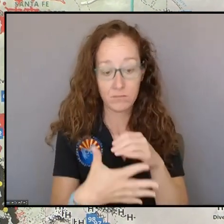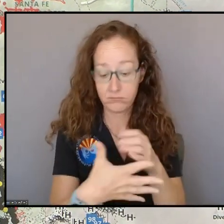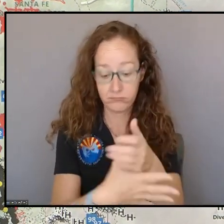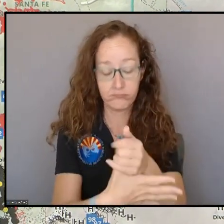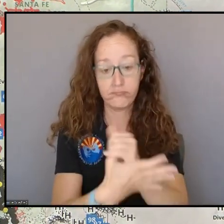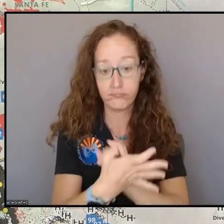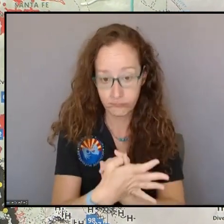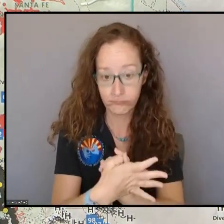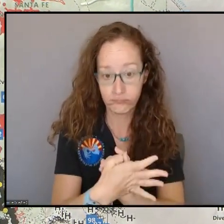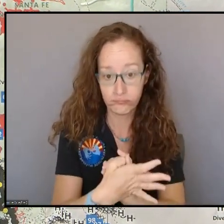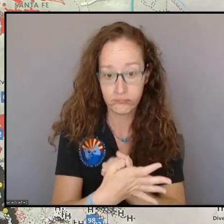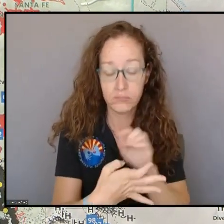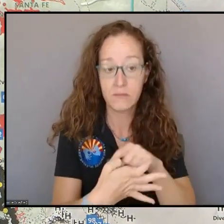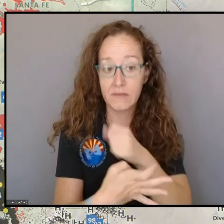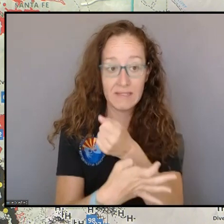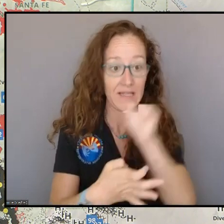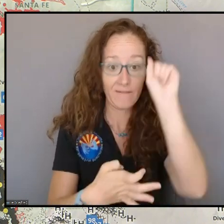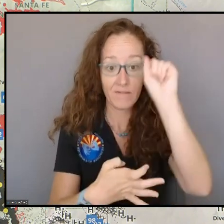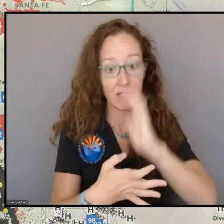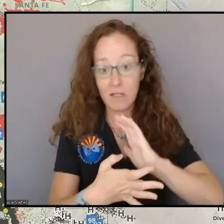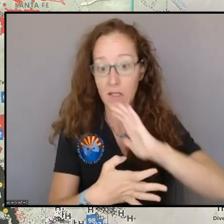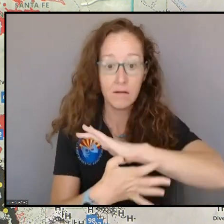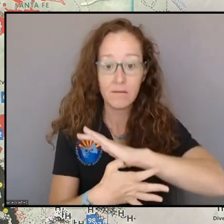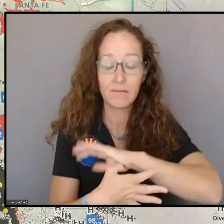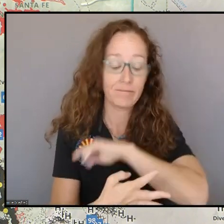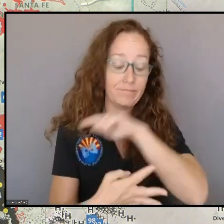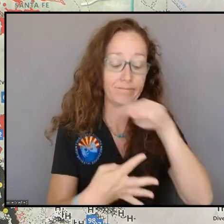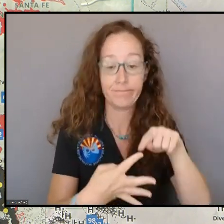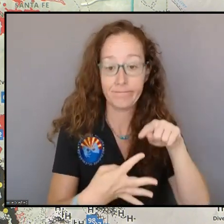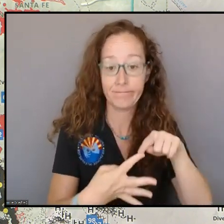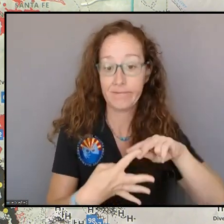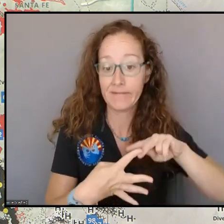the public, our #2 objective is: Minimizing the